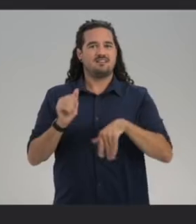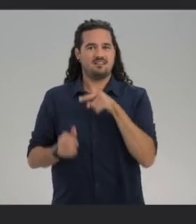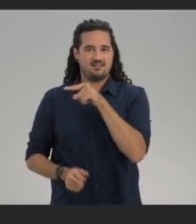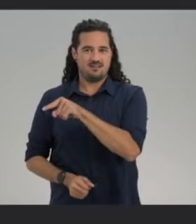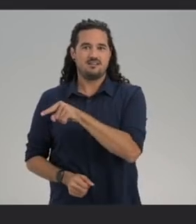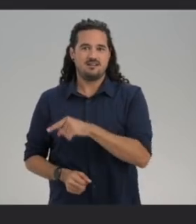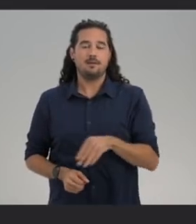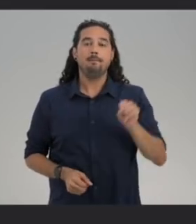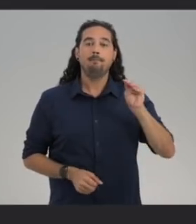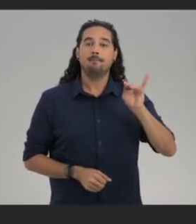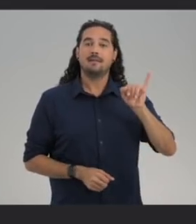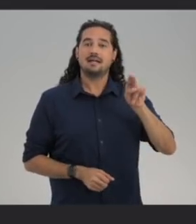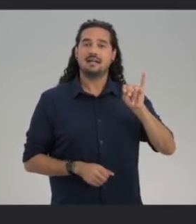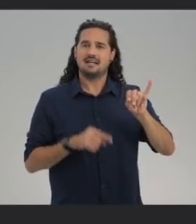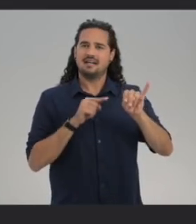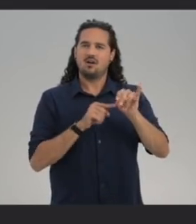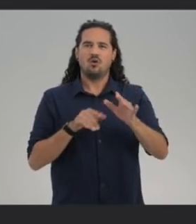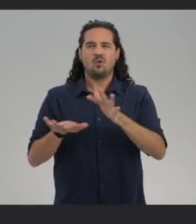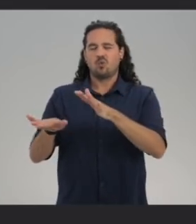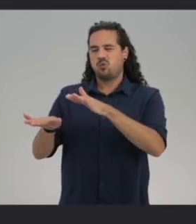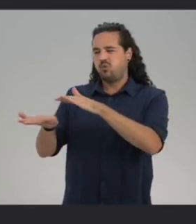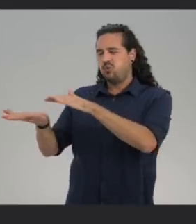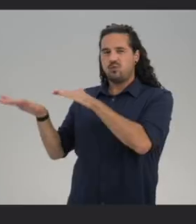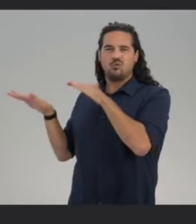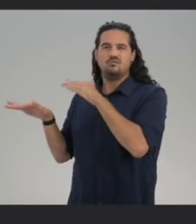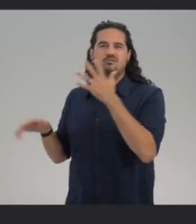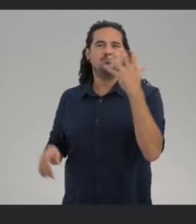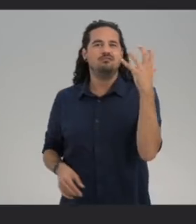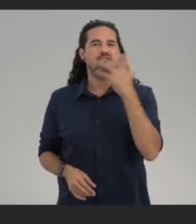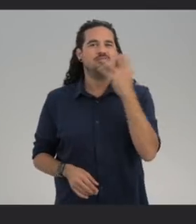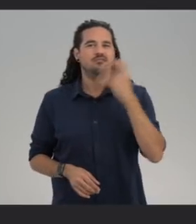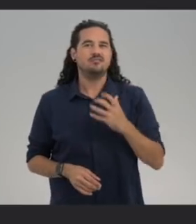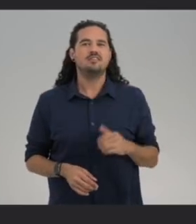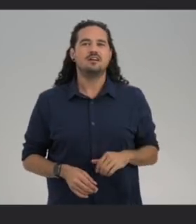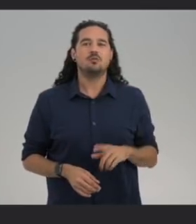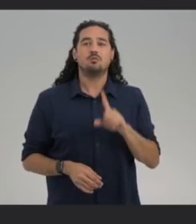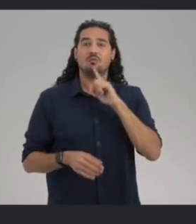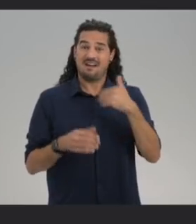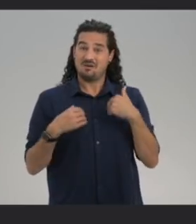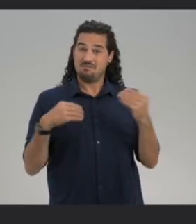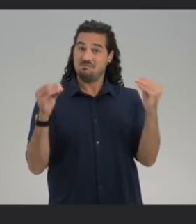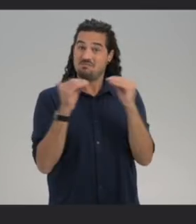Mac mini just blows the competition away. And there's more!